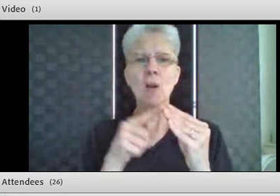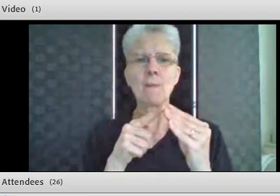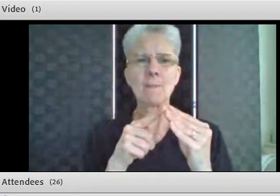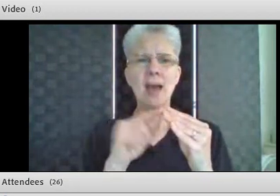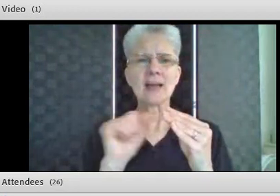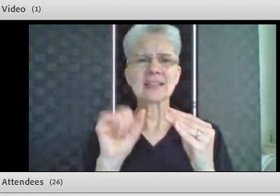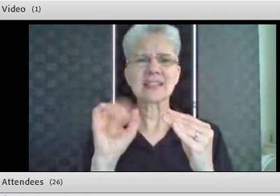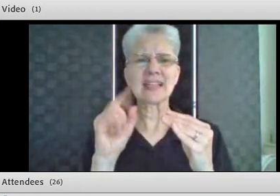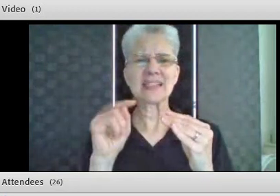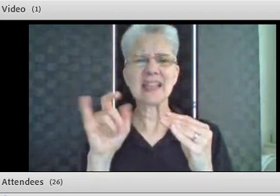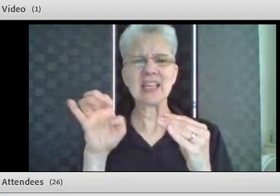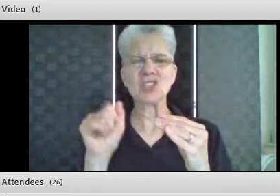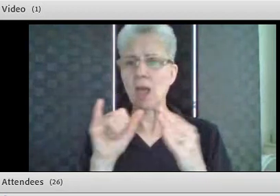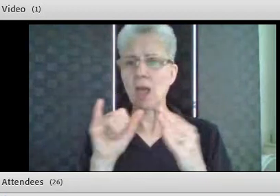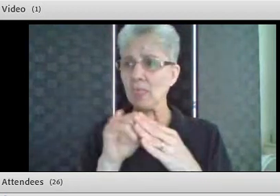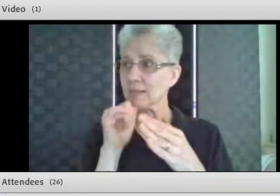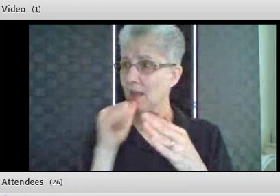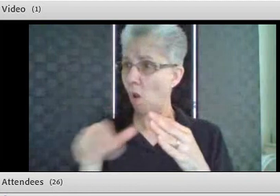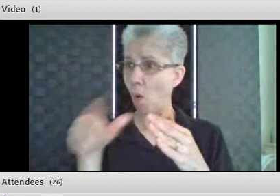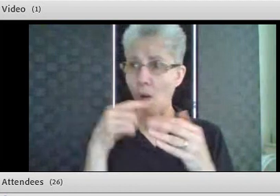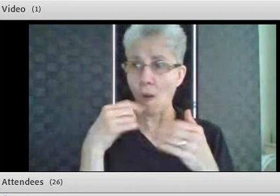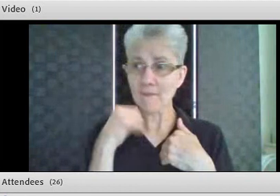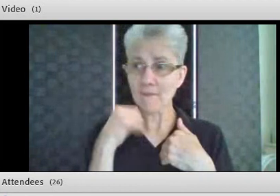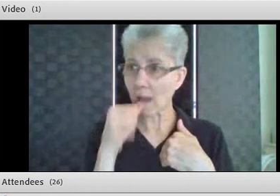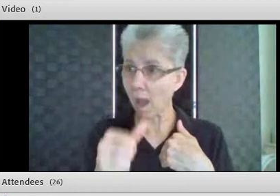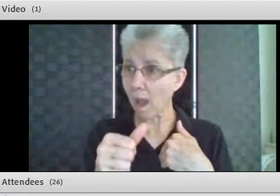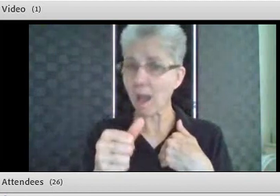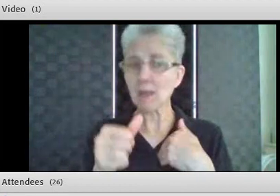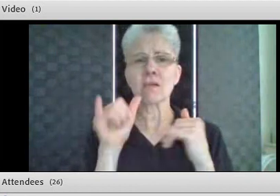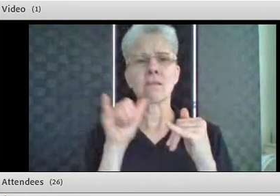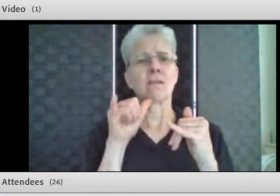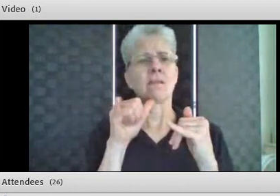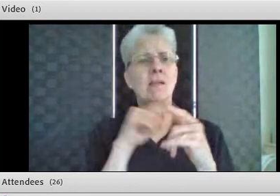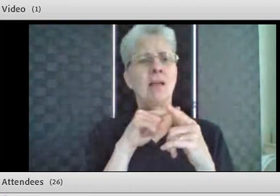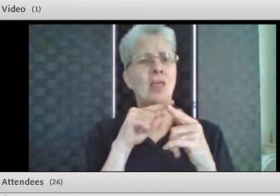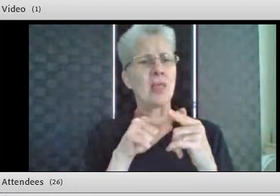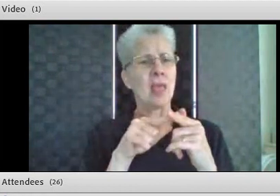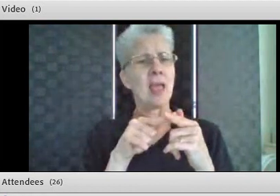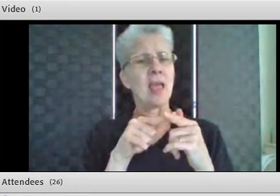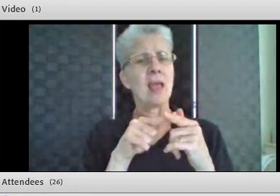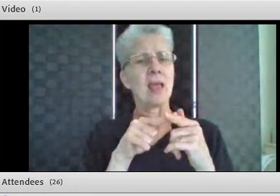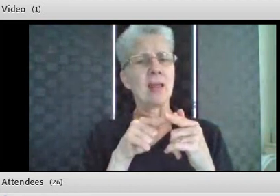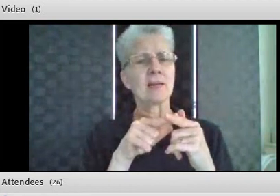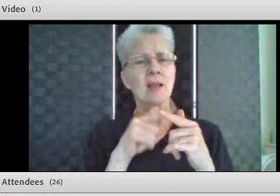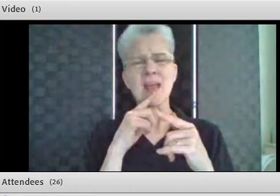and then I realized when I was in college taking a psychology class and reading an article about synesthesia.